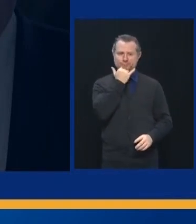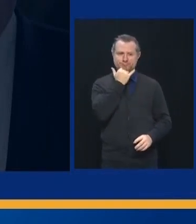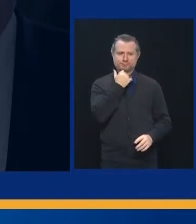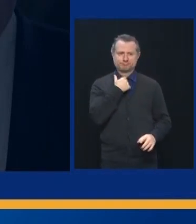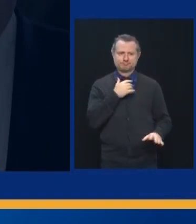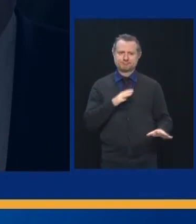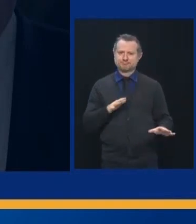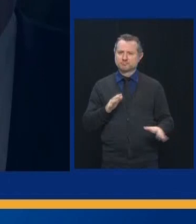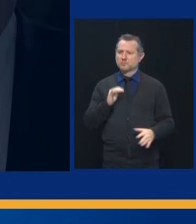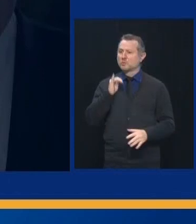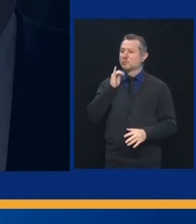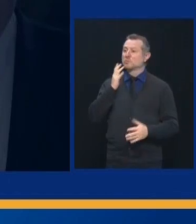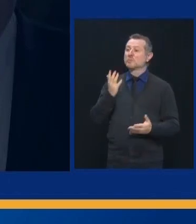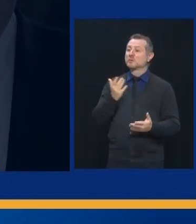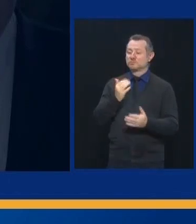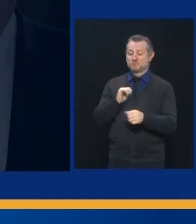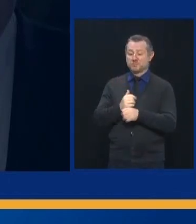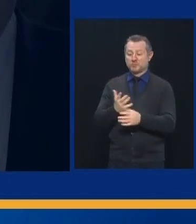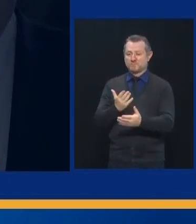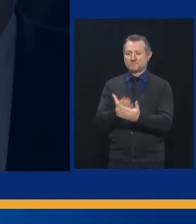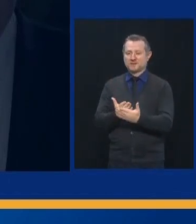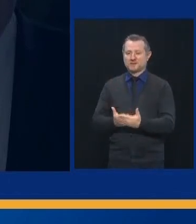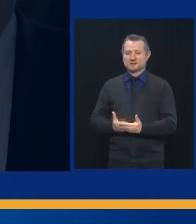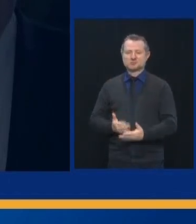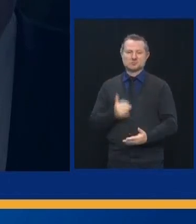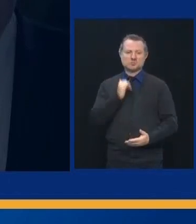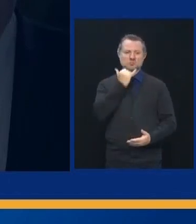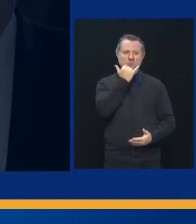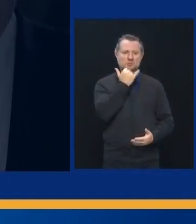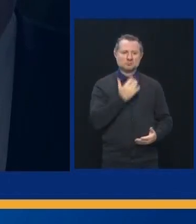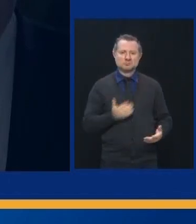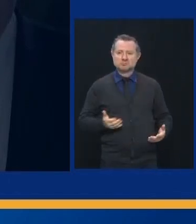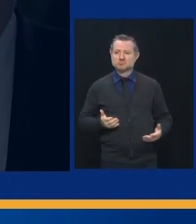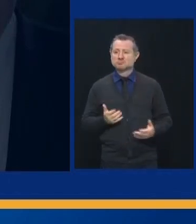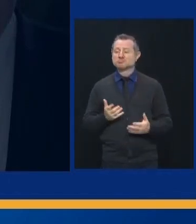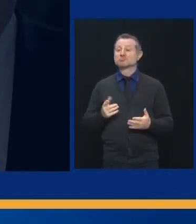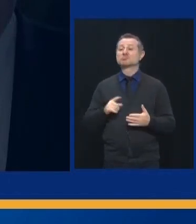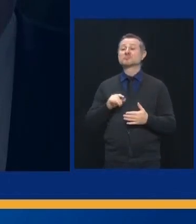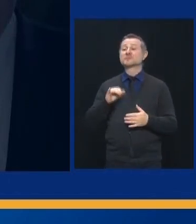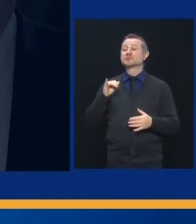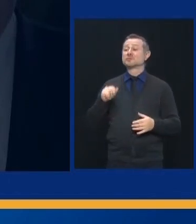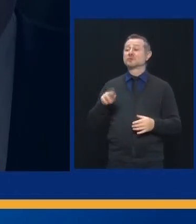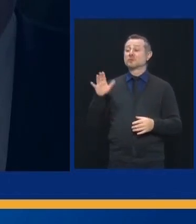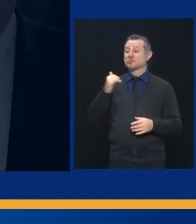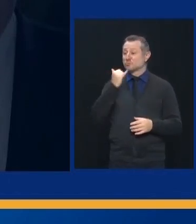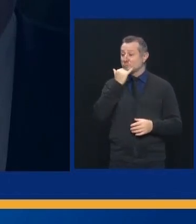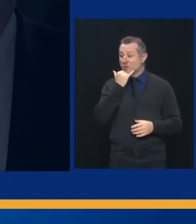THEY CAN'T CONTROL THE VIRUS. AND THAT WAS, IN MY OPINION,